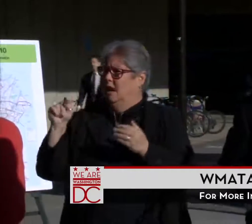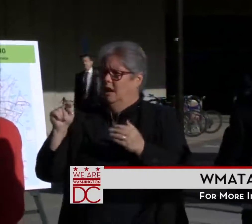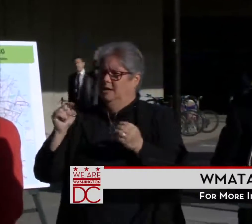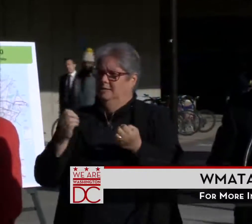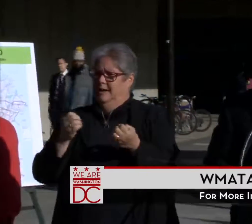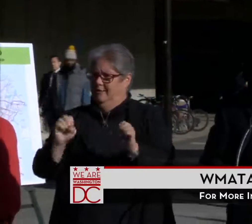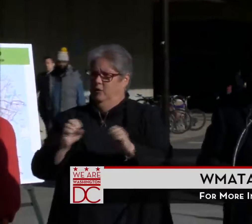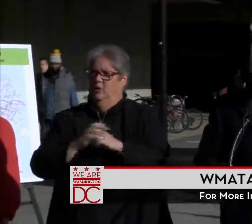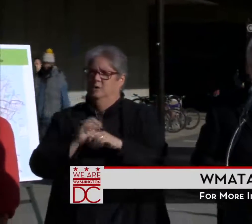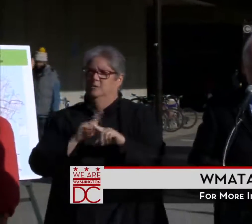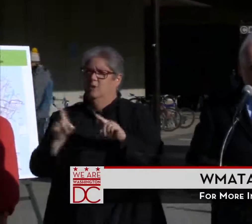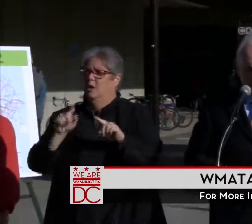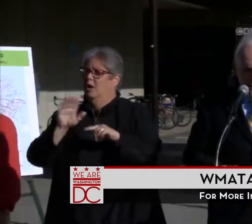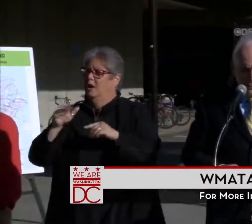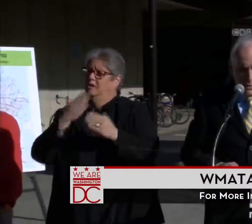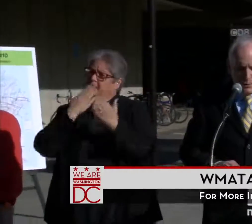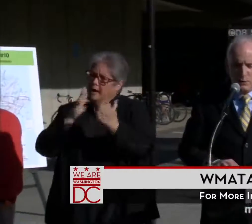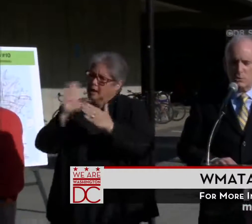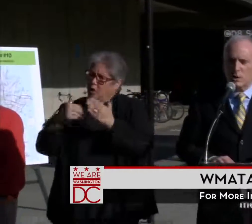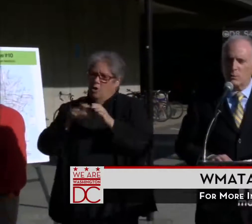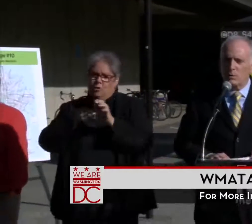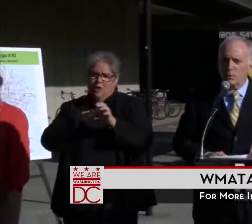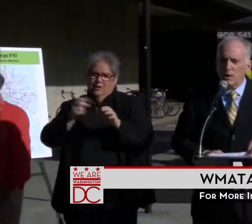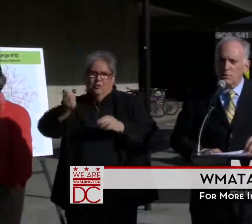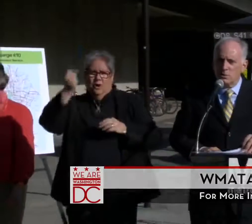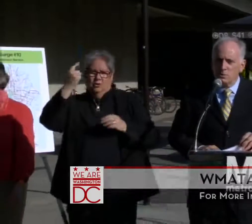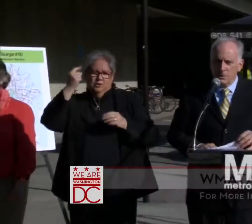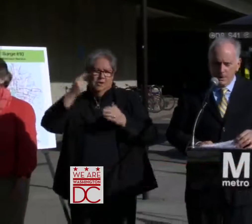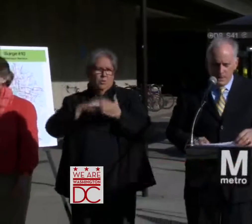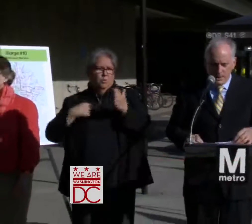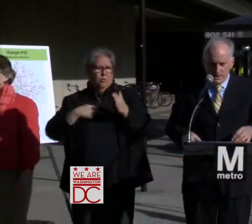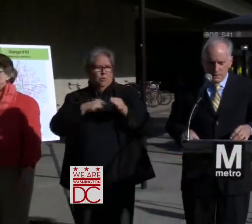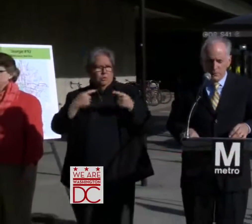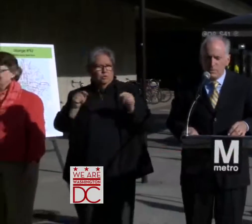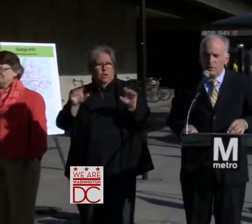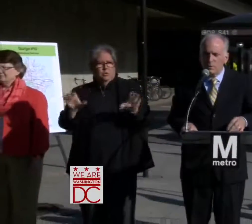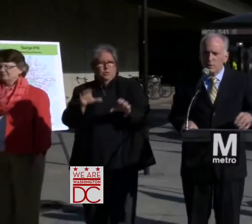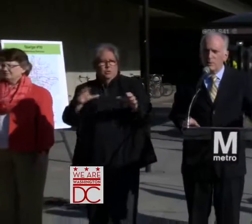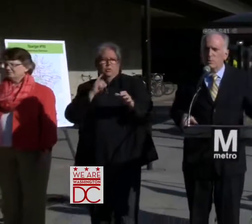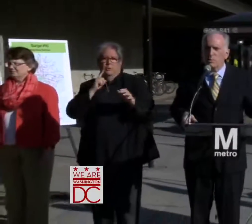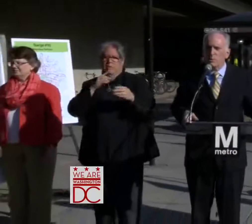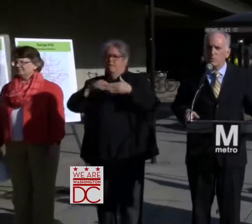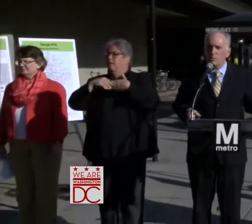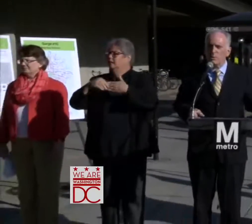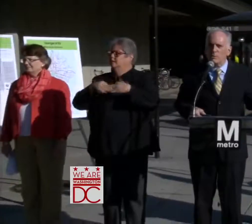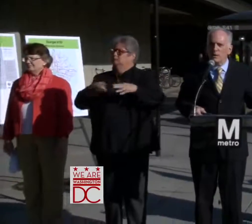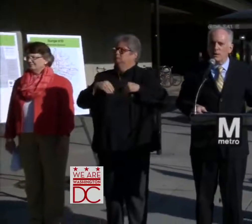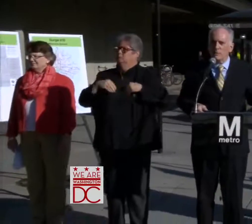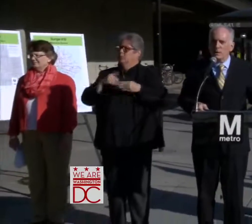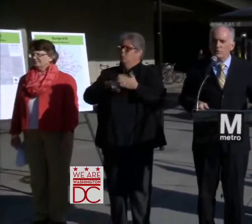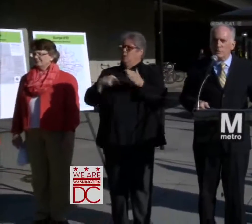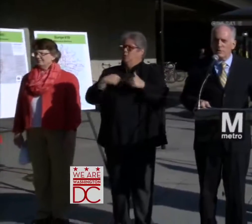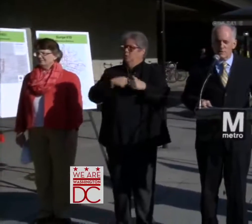ALL OF THE RIDERS FOR BOTH UNDERSTANDING WHAT WE ARE TRYING TO DO AND FOR BEING SO FLEXIBLE IN WHAT WE ARE TRYING TO ADDRESS